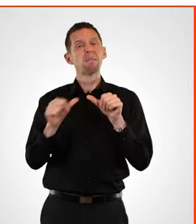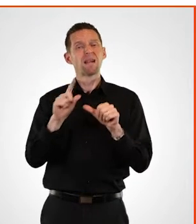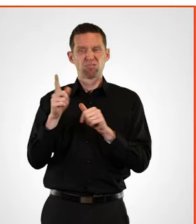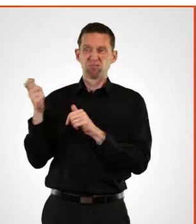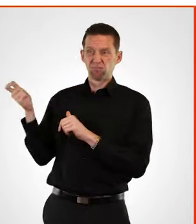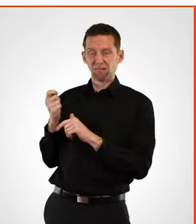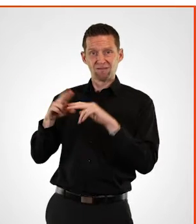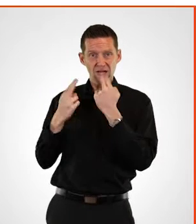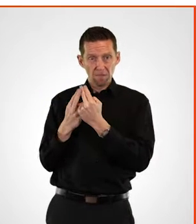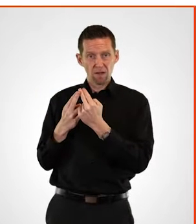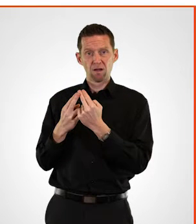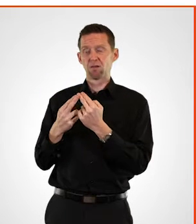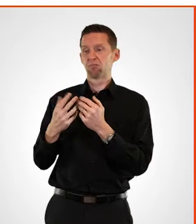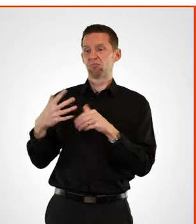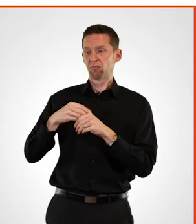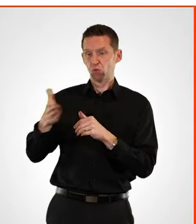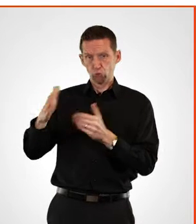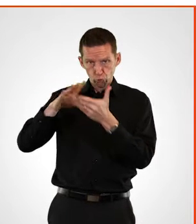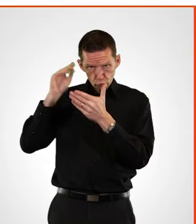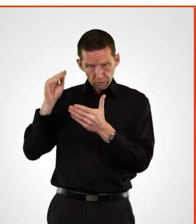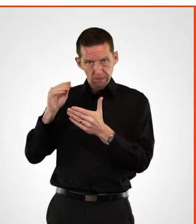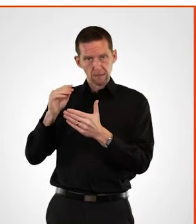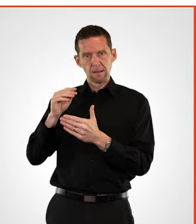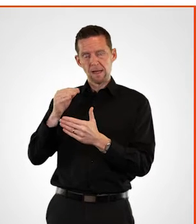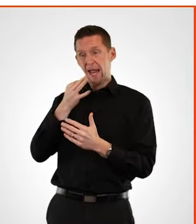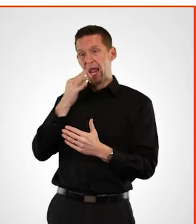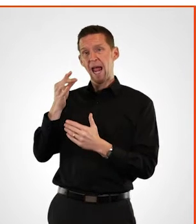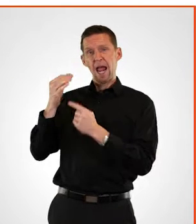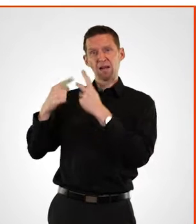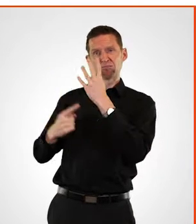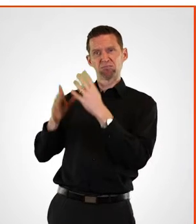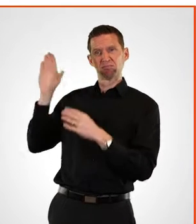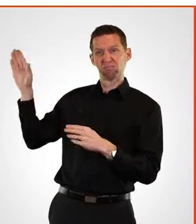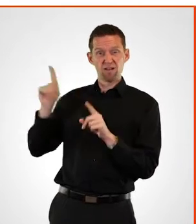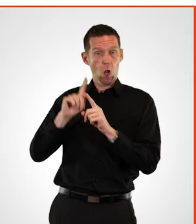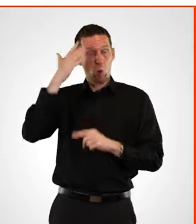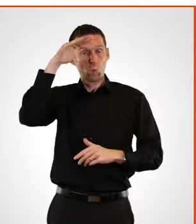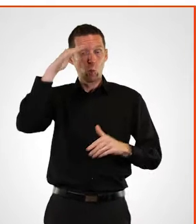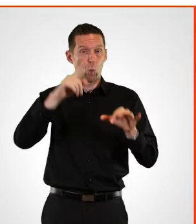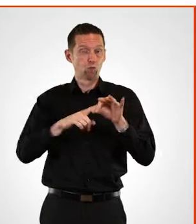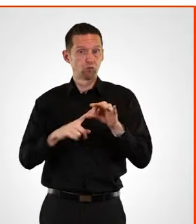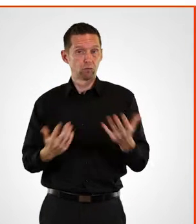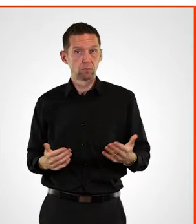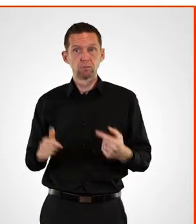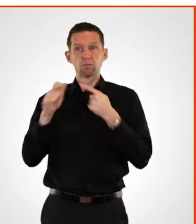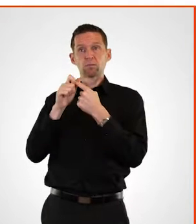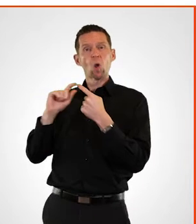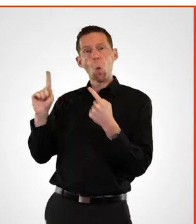is to involve the family and to involve the student and we want to ask some of these very important adult questions.